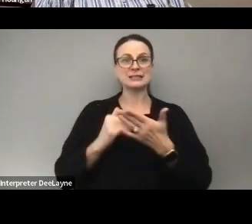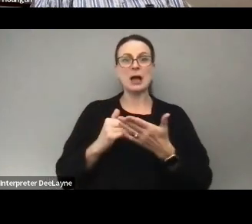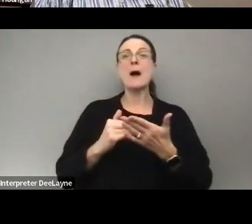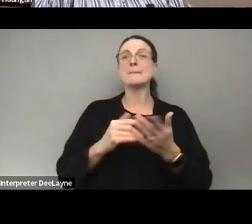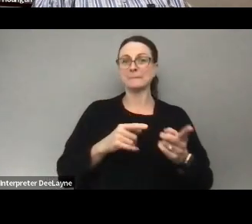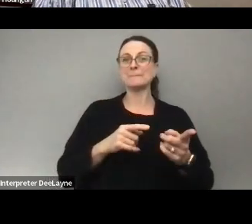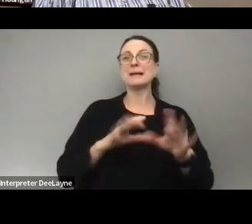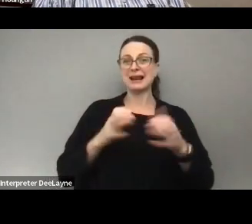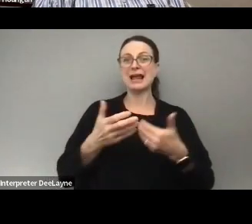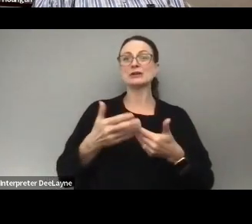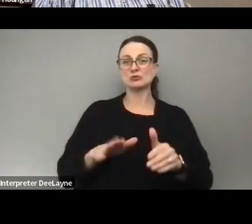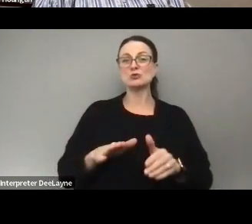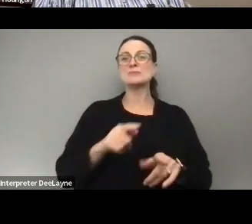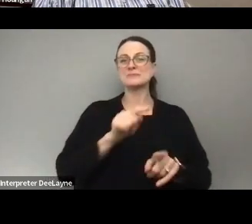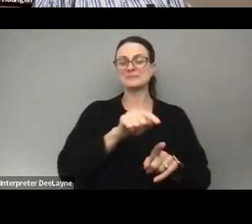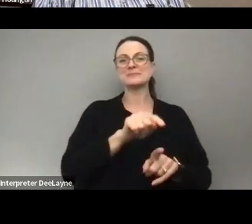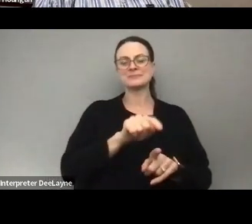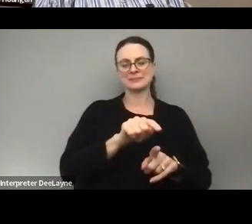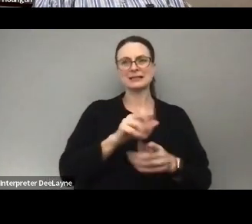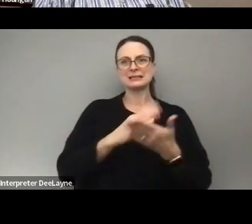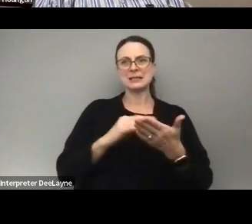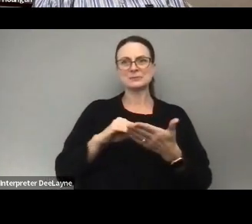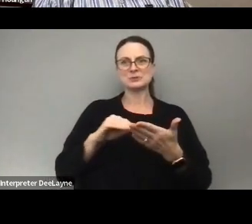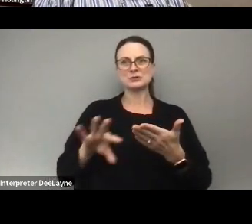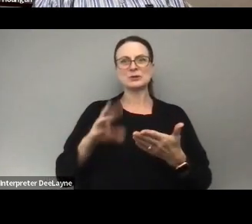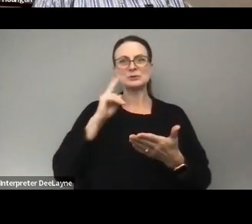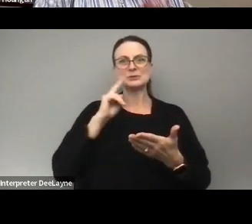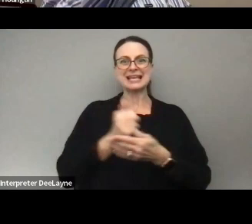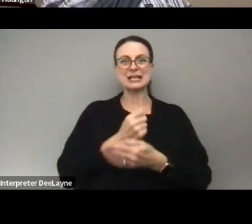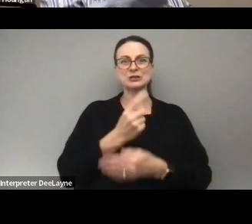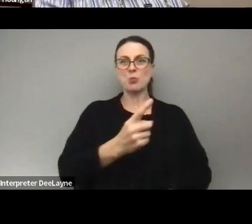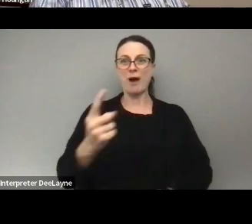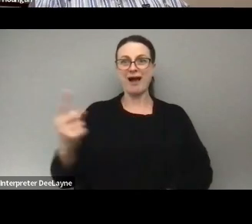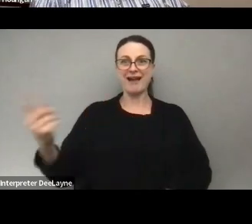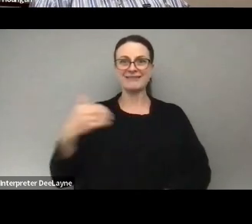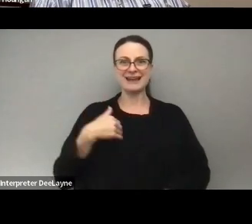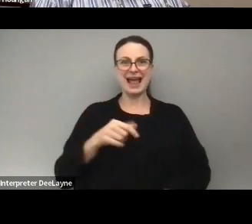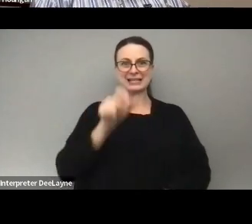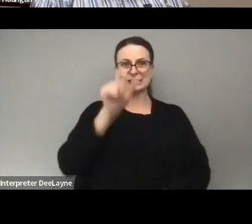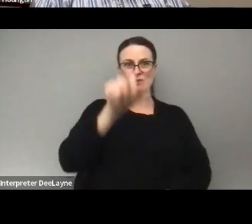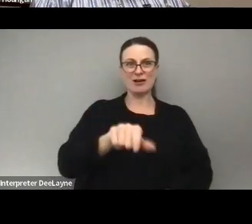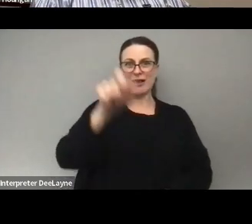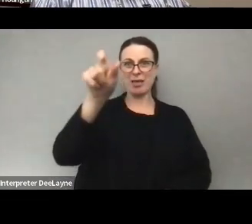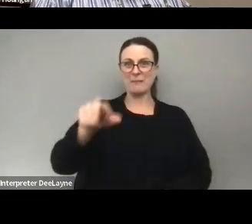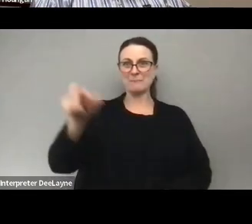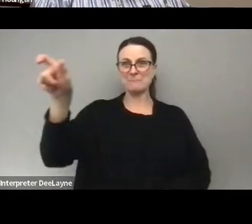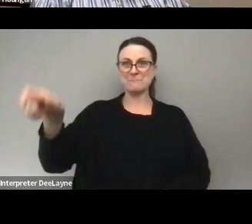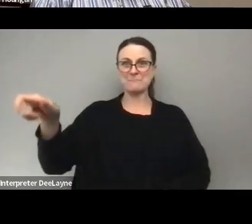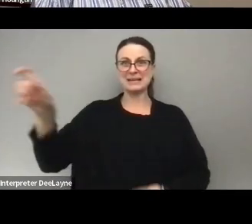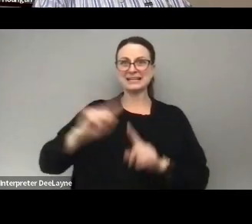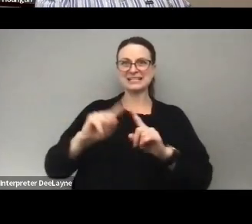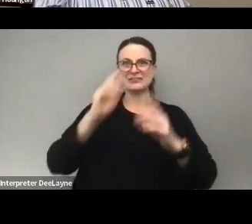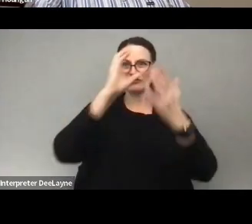that I work with, there's some students here, you could see each one of them has like a column and look at all the different icons that they use.